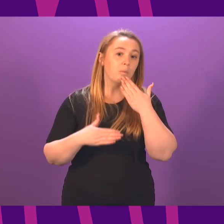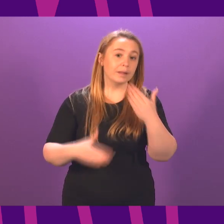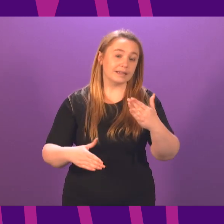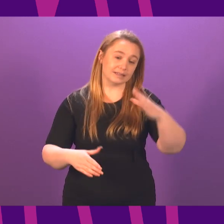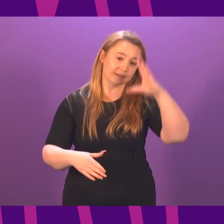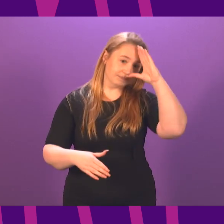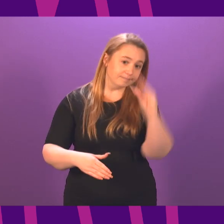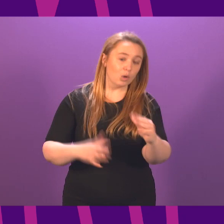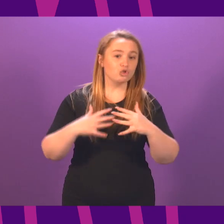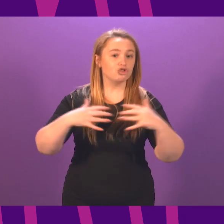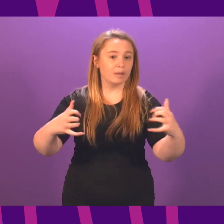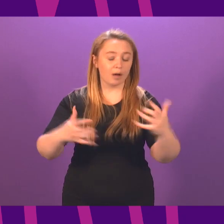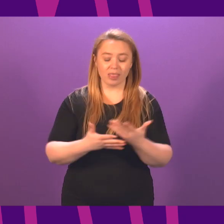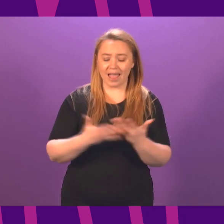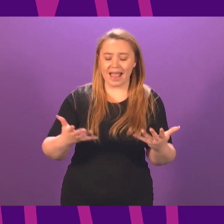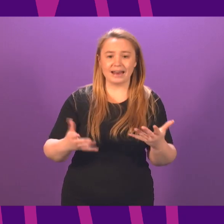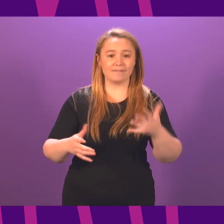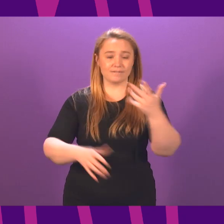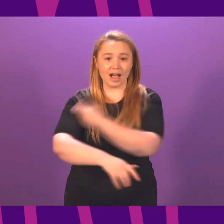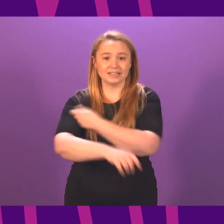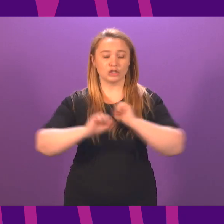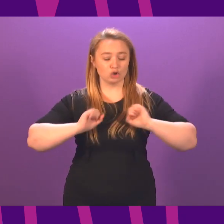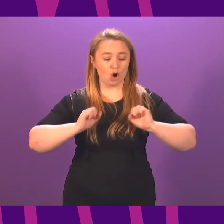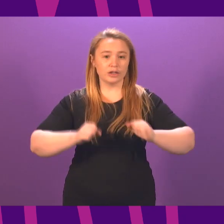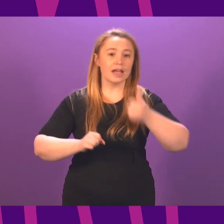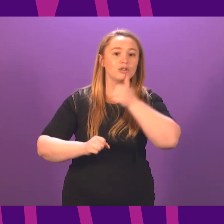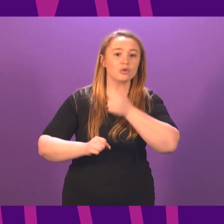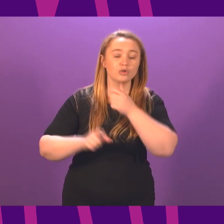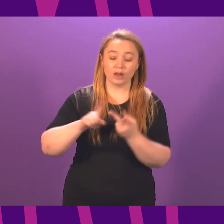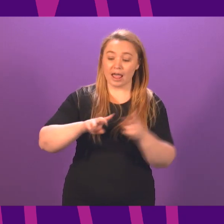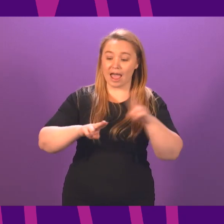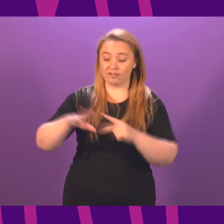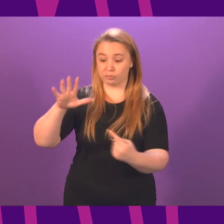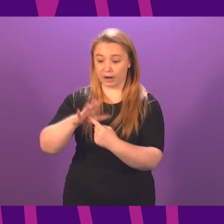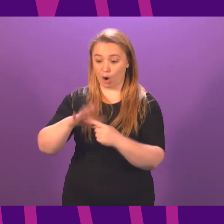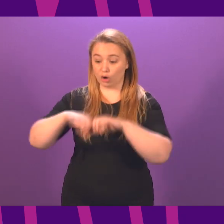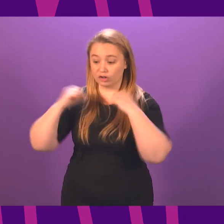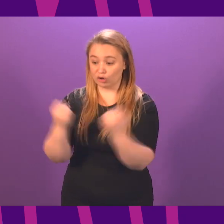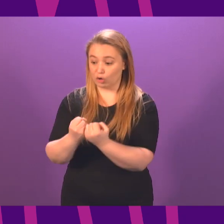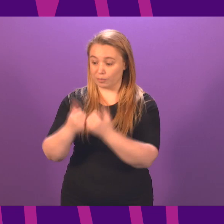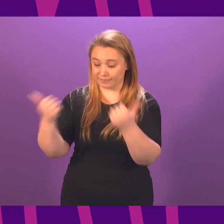that unused vaccines that cannot be used for the priority groups can be provided as second